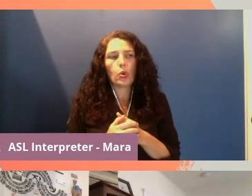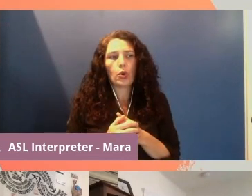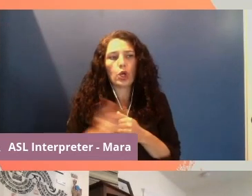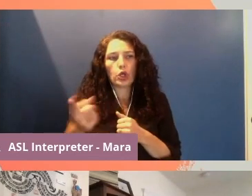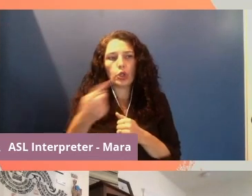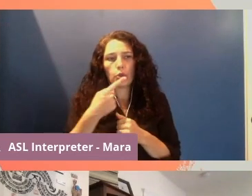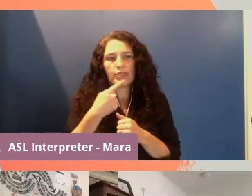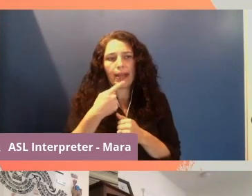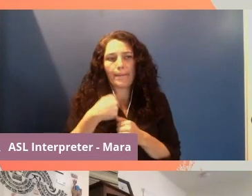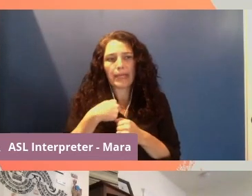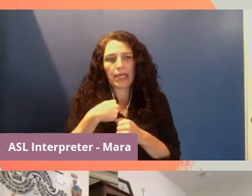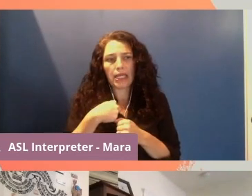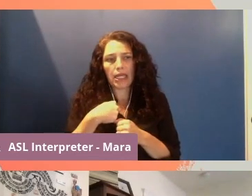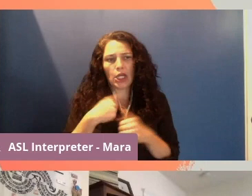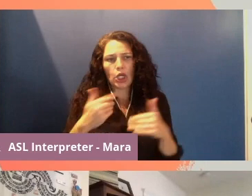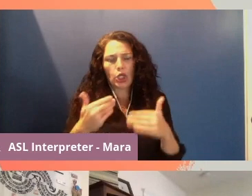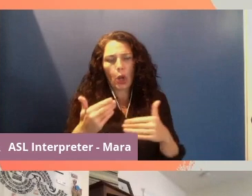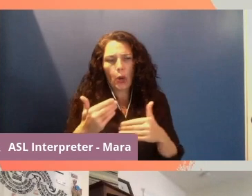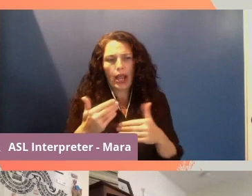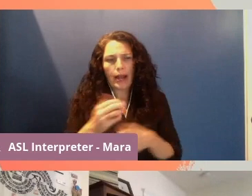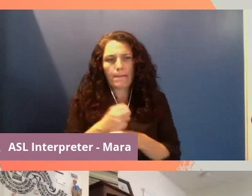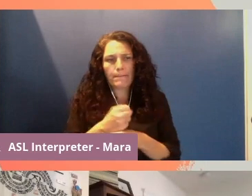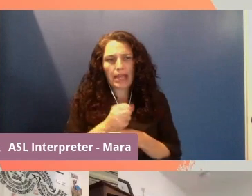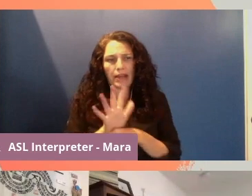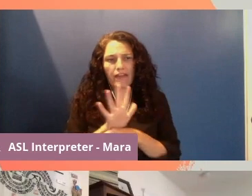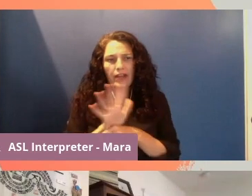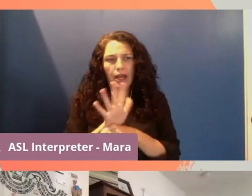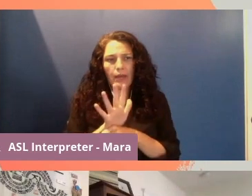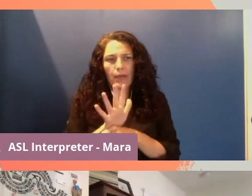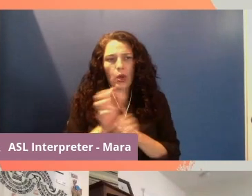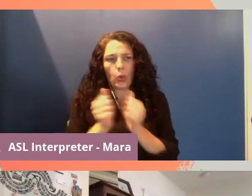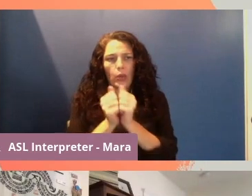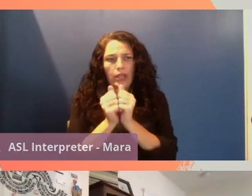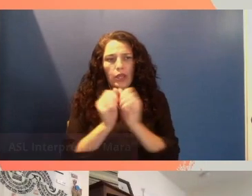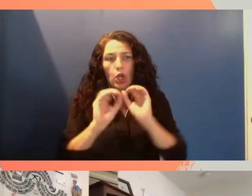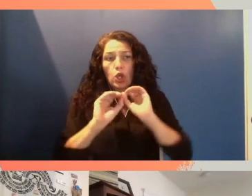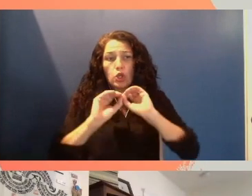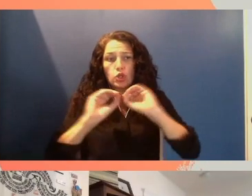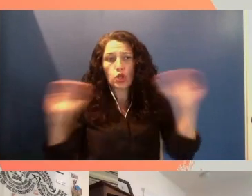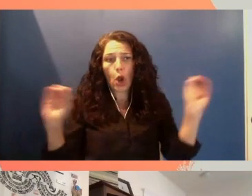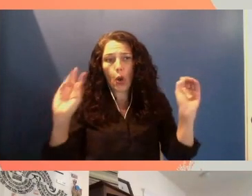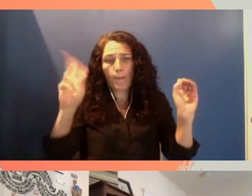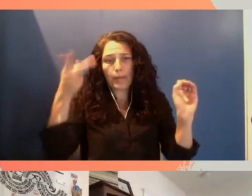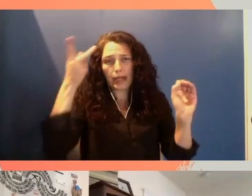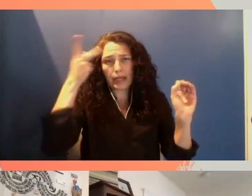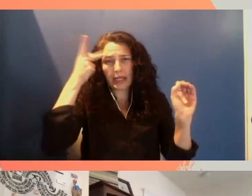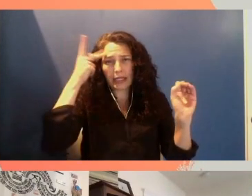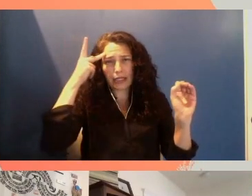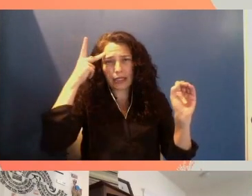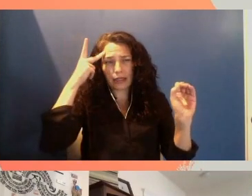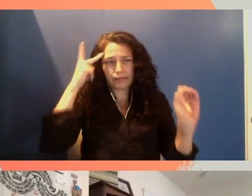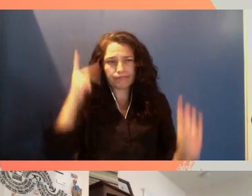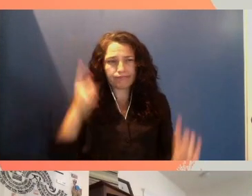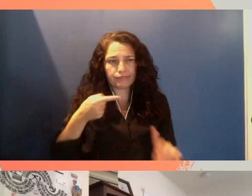I need to make a film without a political agenda is almost counter intuitive to my existence